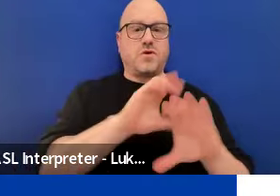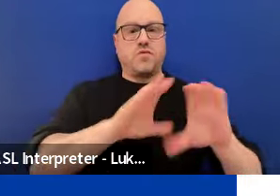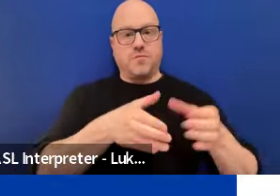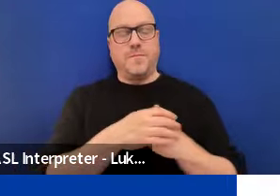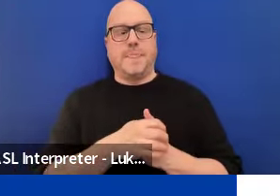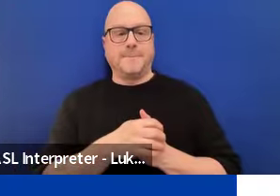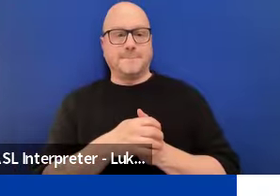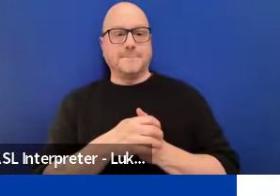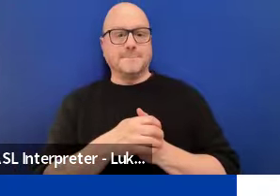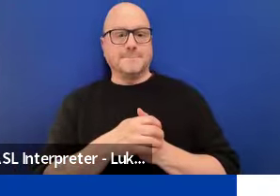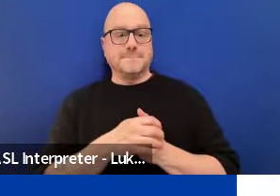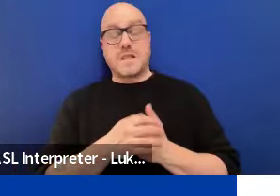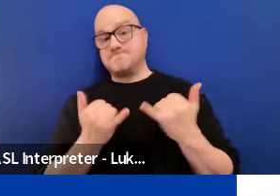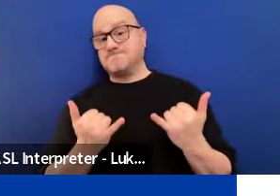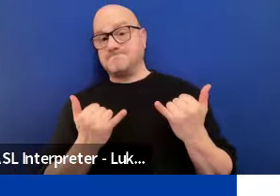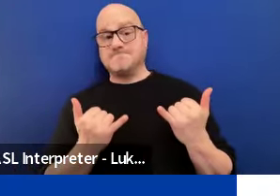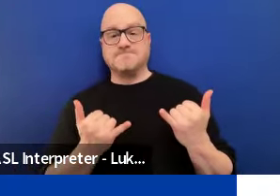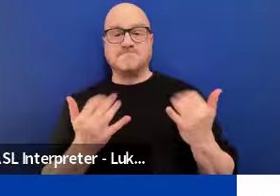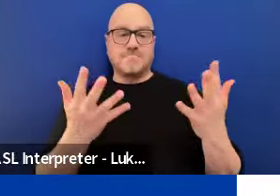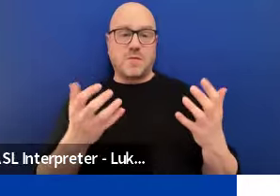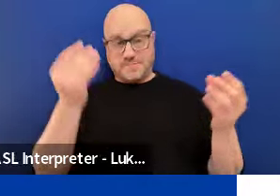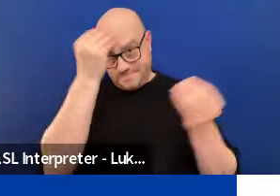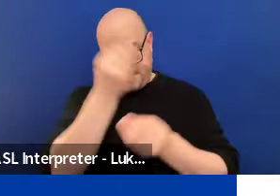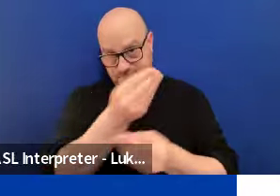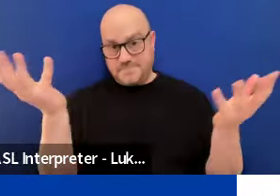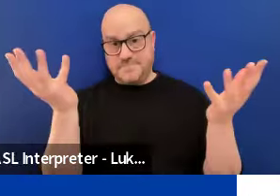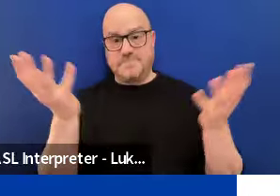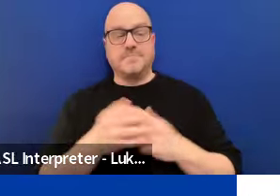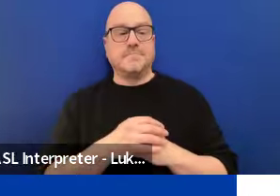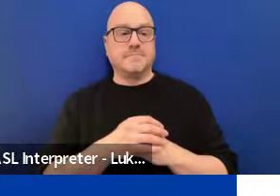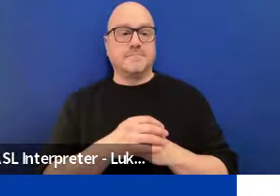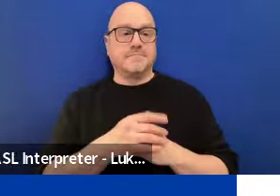WITH KAT ABOUT POTENTIALLY JOINING ONE OF THOSE WORKING GROUPS.